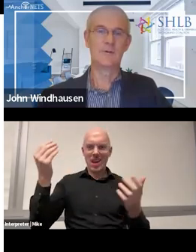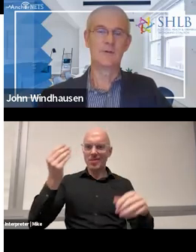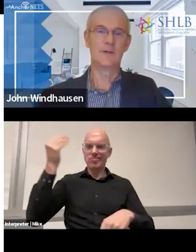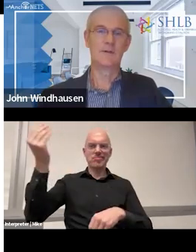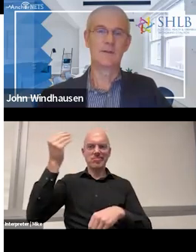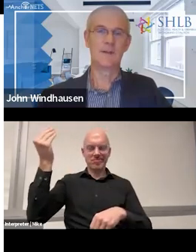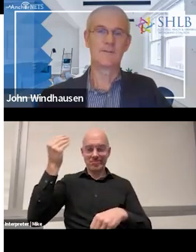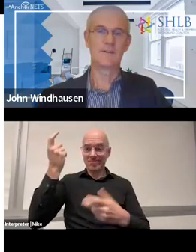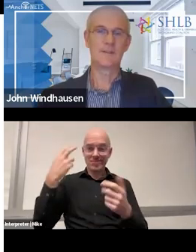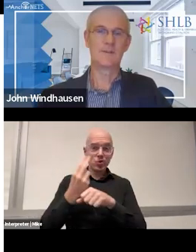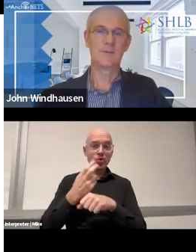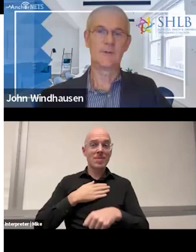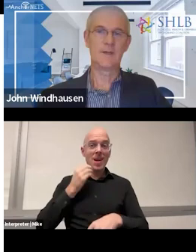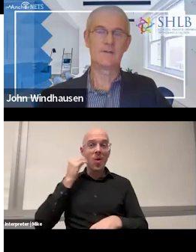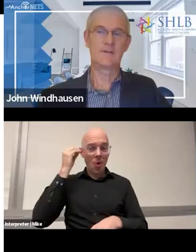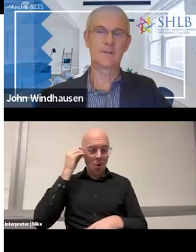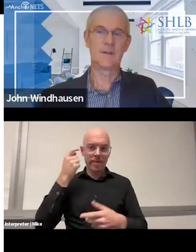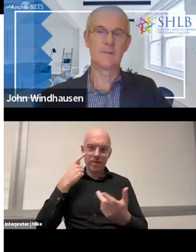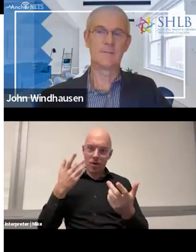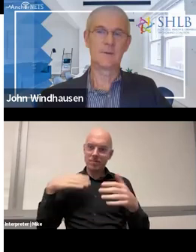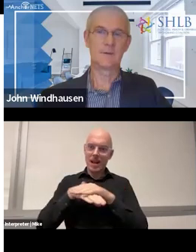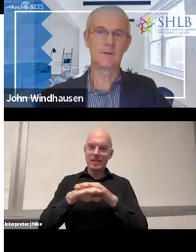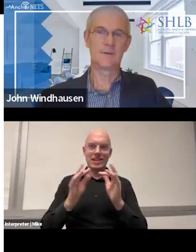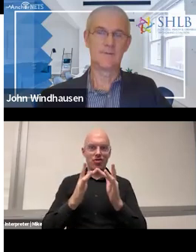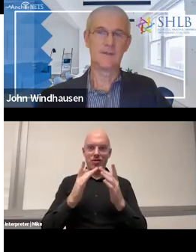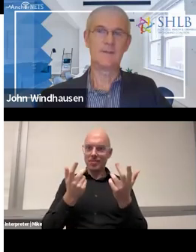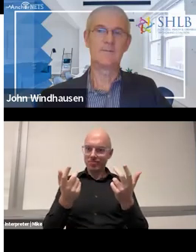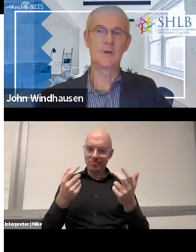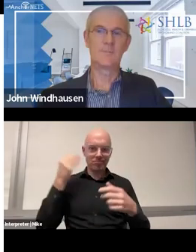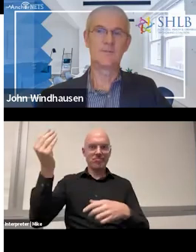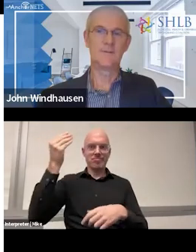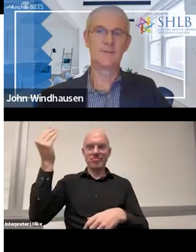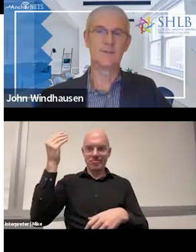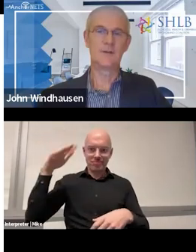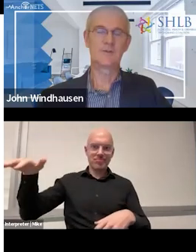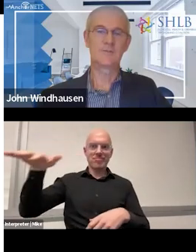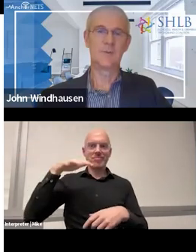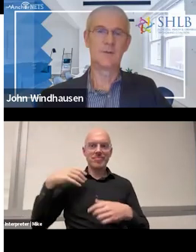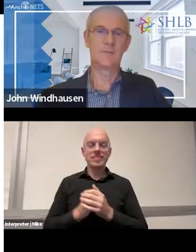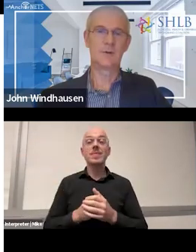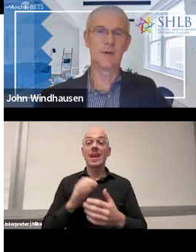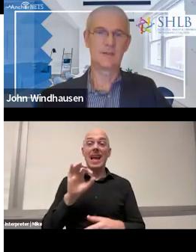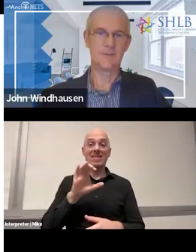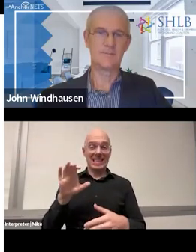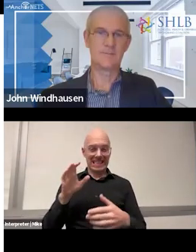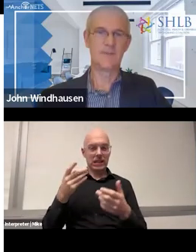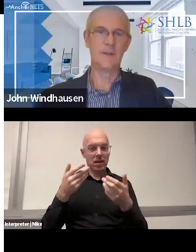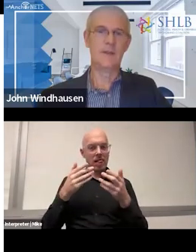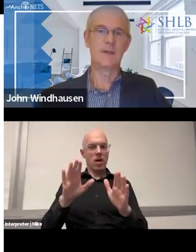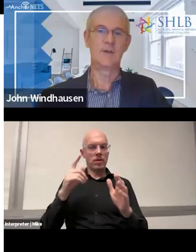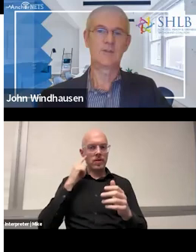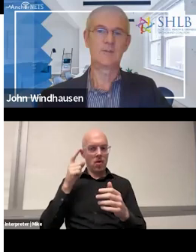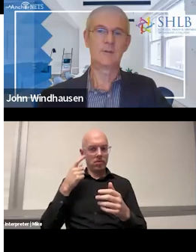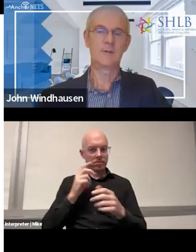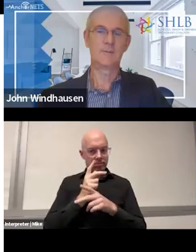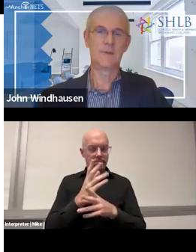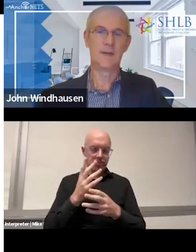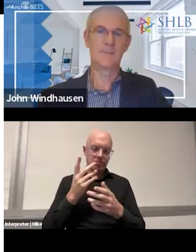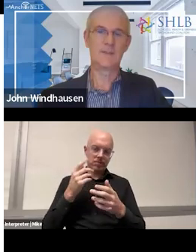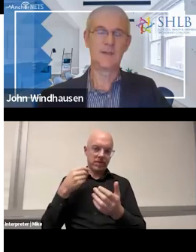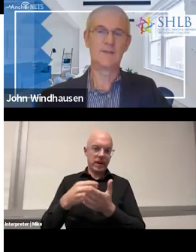John Windhausen: The program allows for the Fcc. To provide funding for up to $15 per month per hotspot.